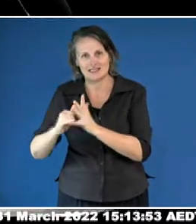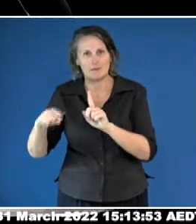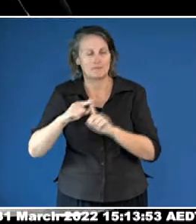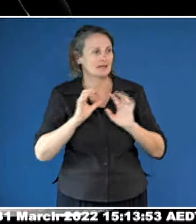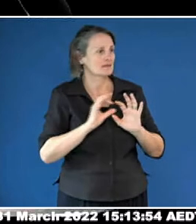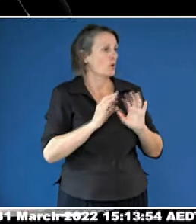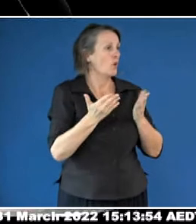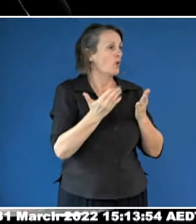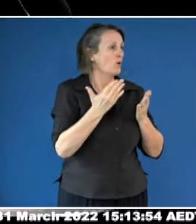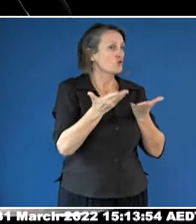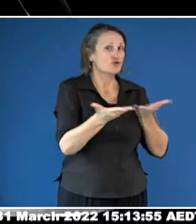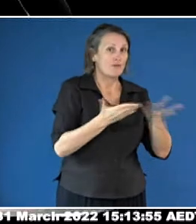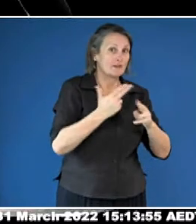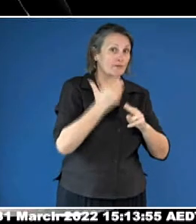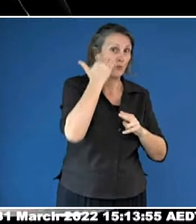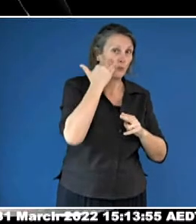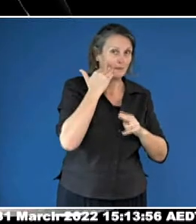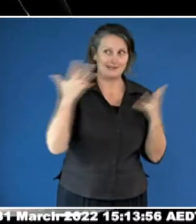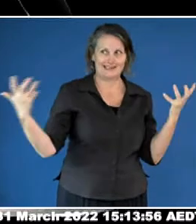because there needs to be really clear pathways for referrals.